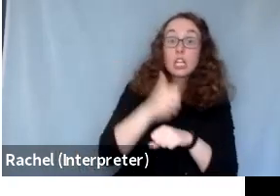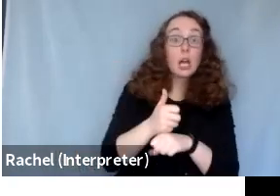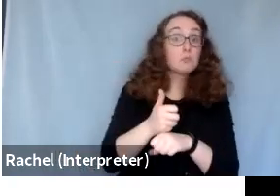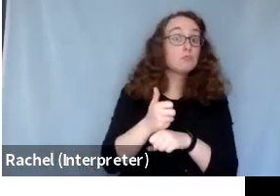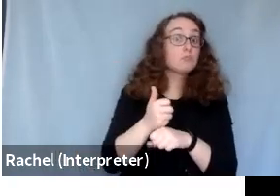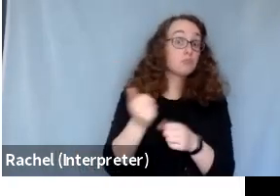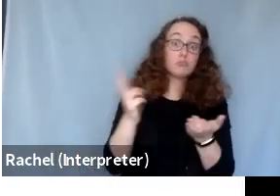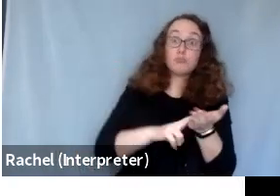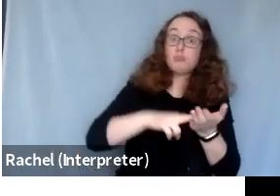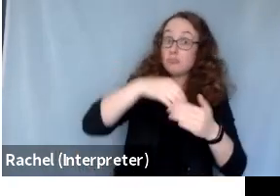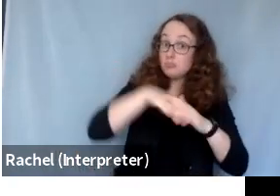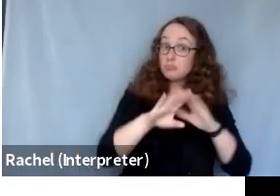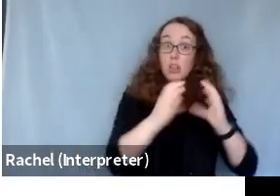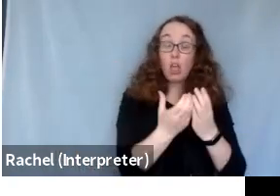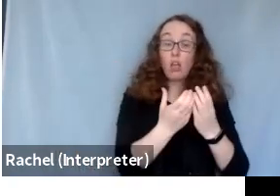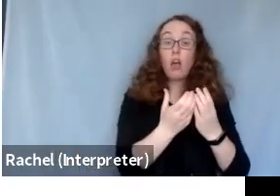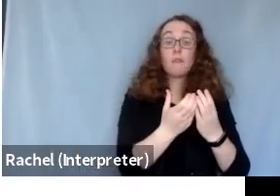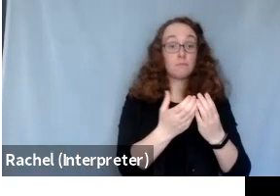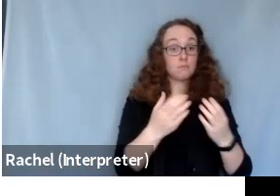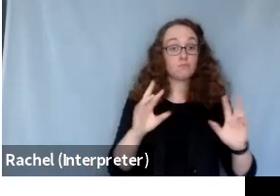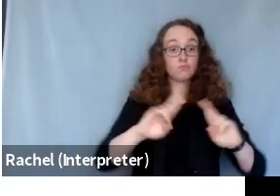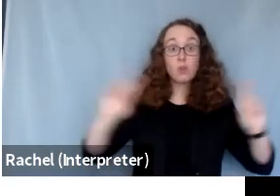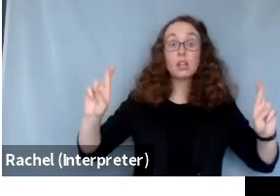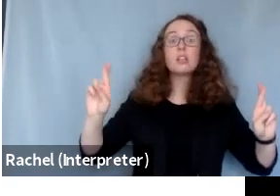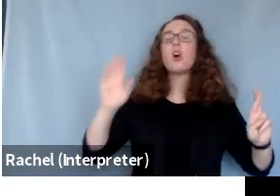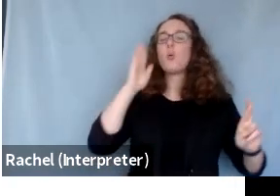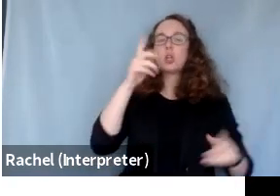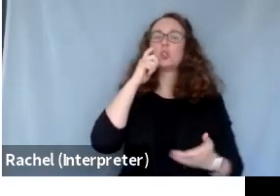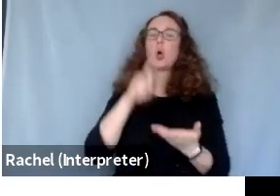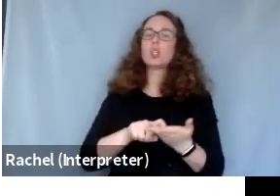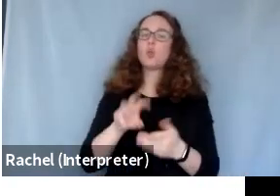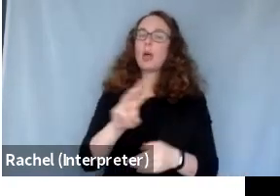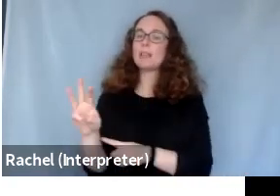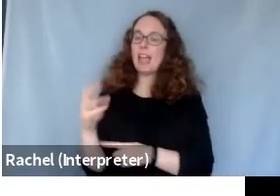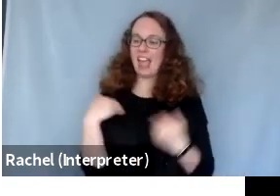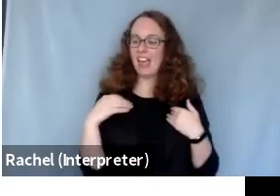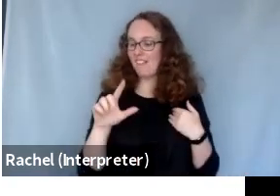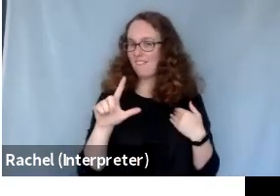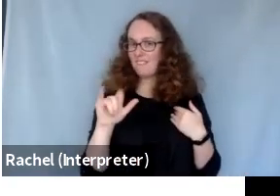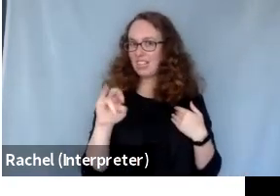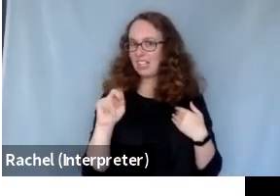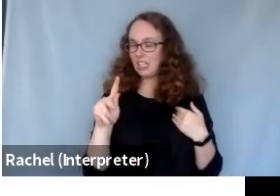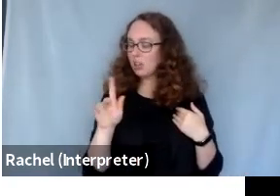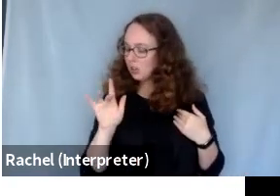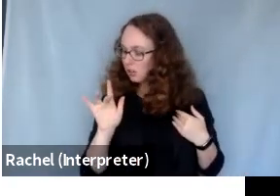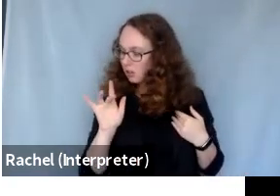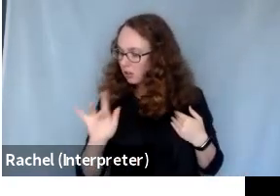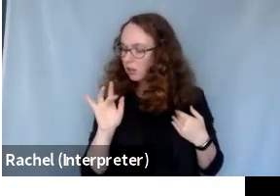you'll notice a link to our website, and you'll be able to connect right to us and kind of cut through all the